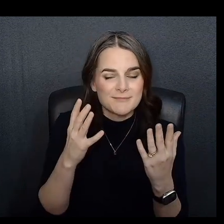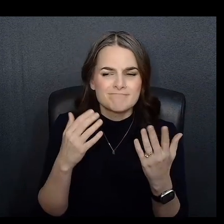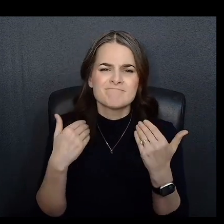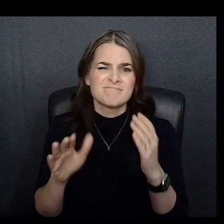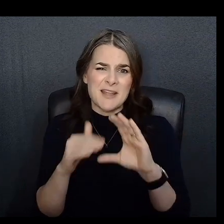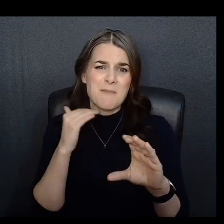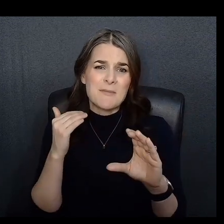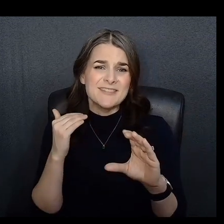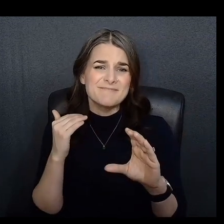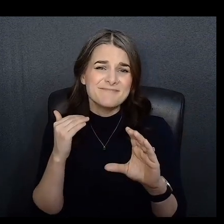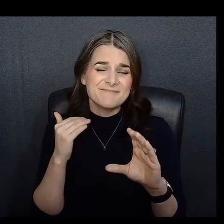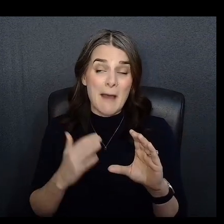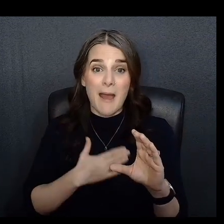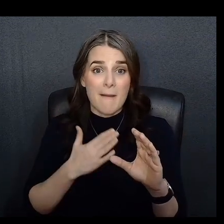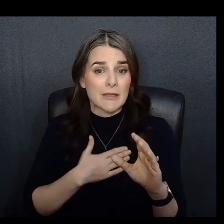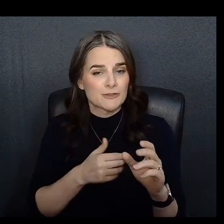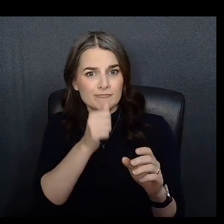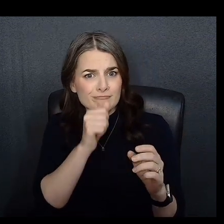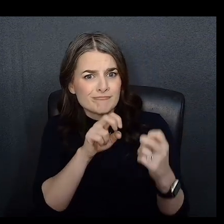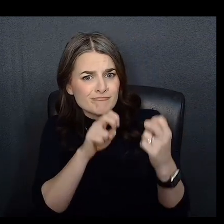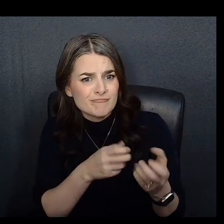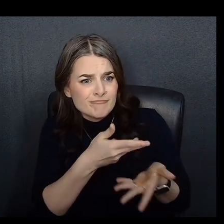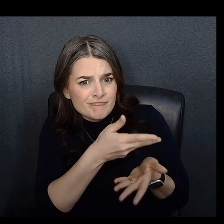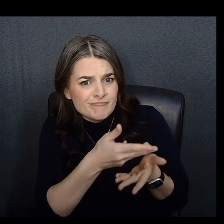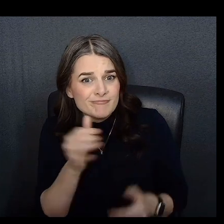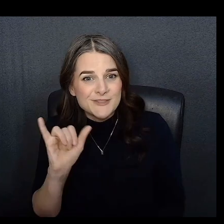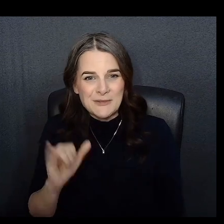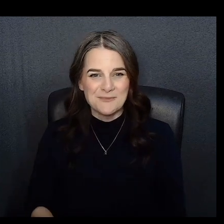I'm happy to have a private conversation too.